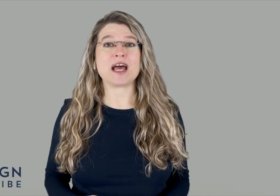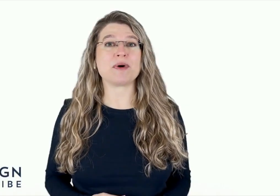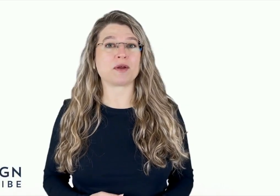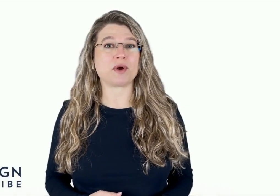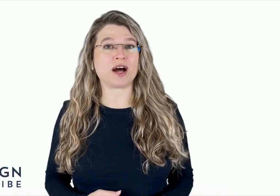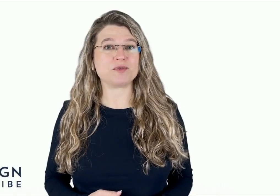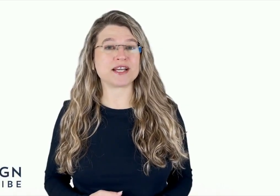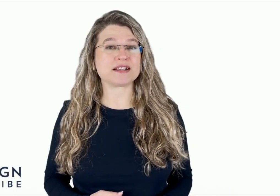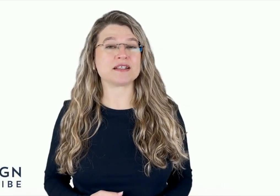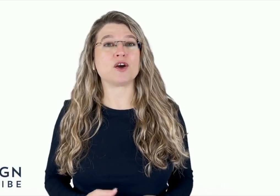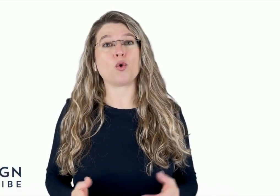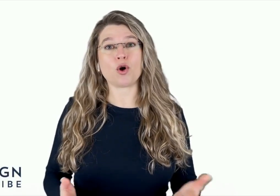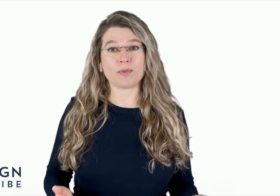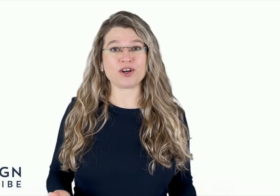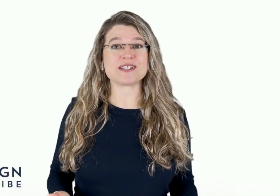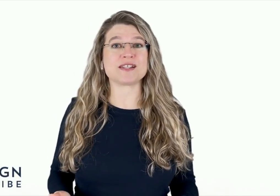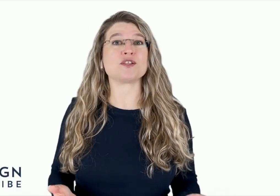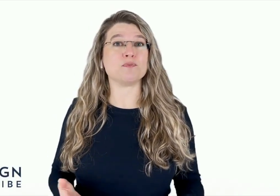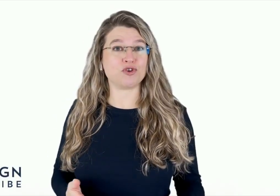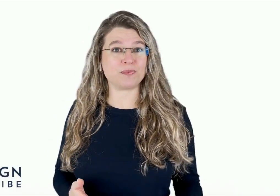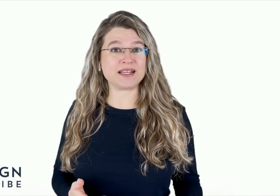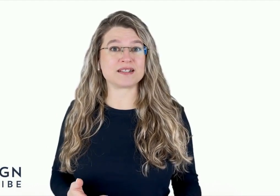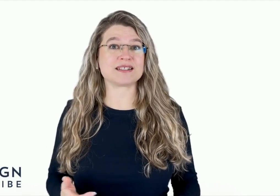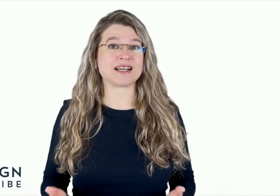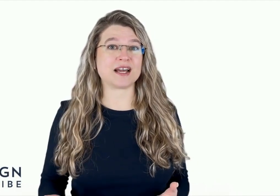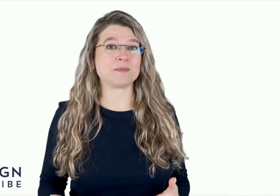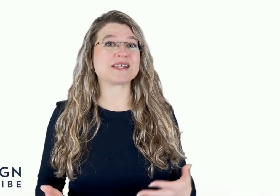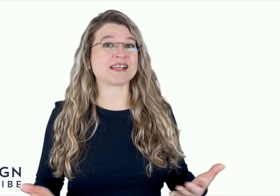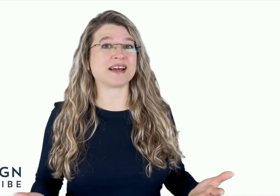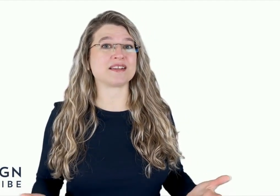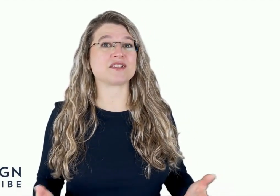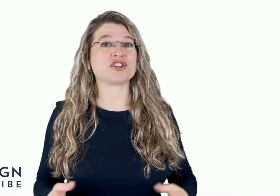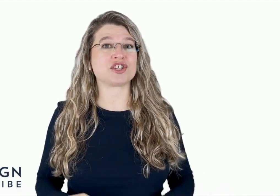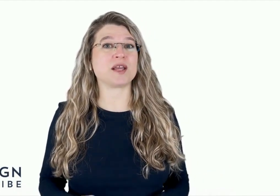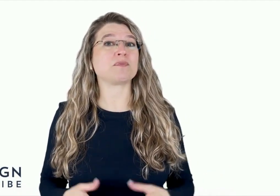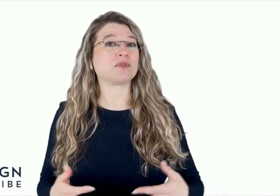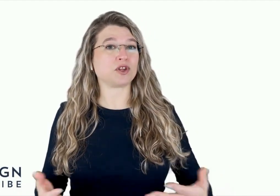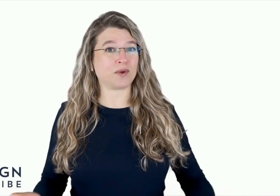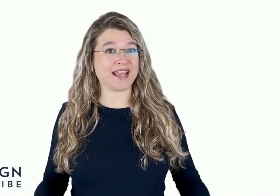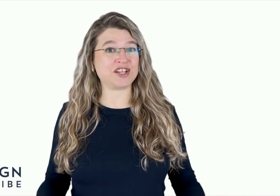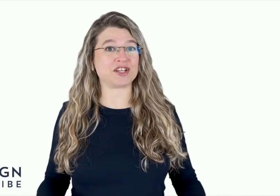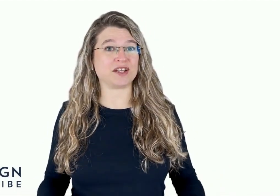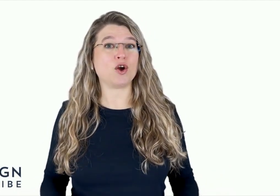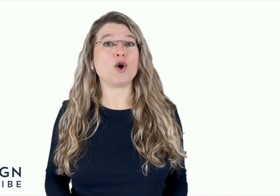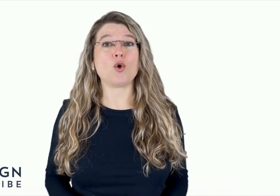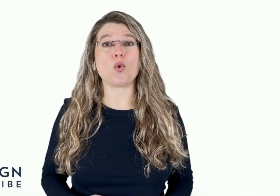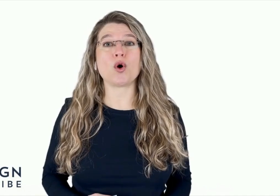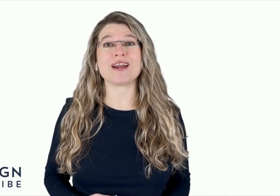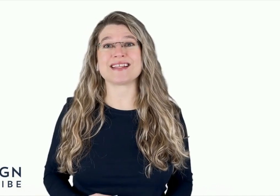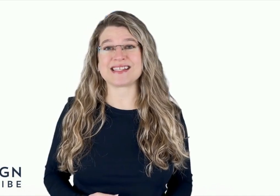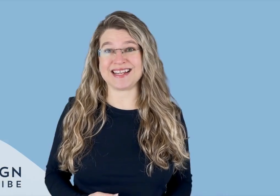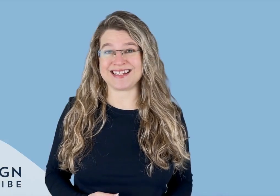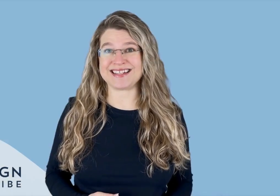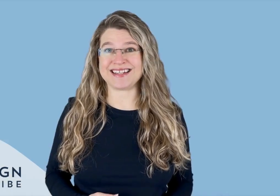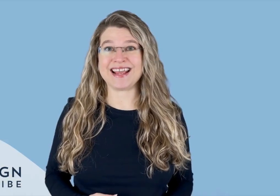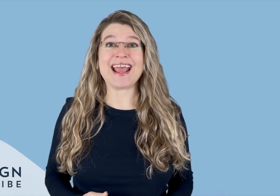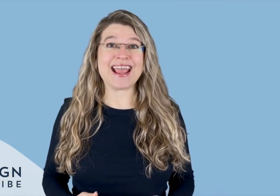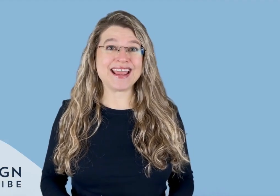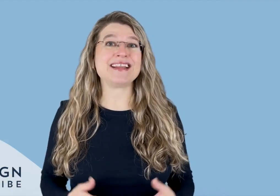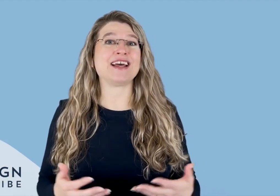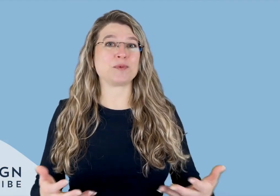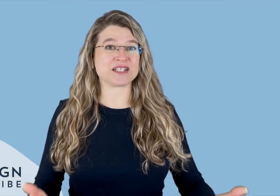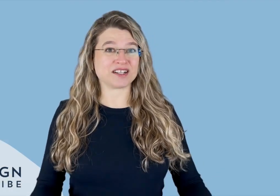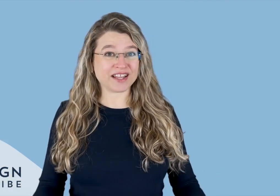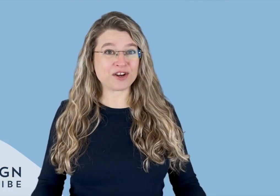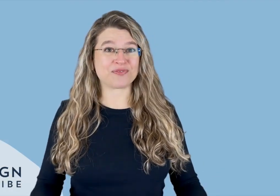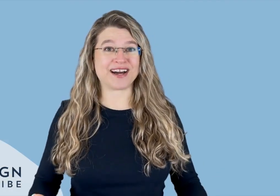about an object or person's movement, type, size, shape, location, or extent, and help to clarify